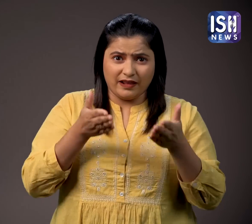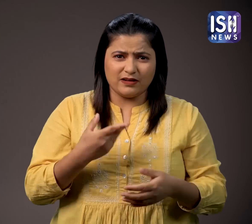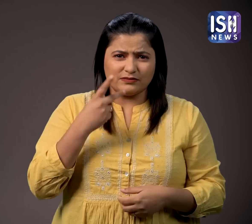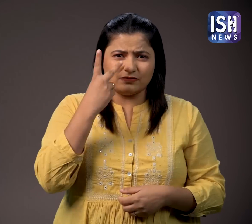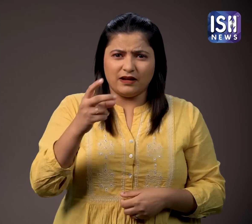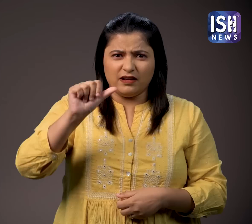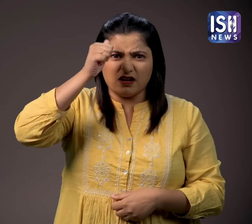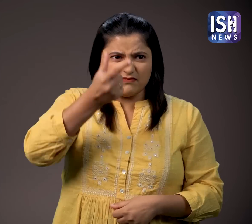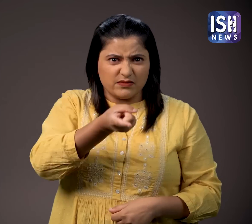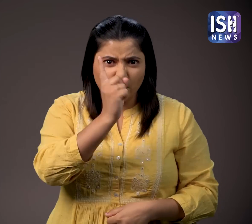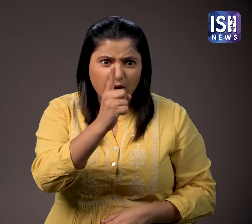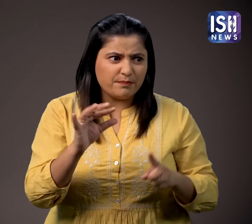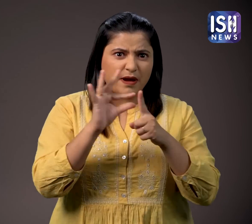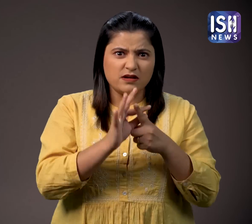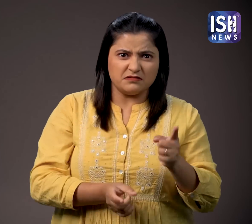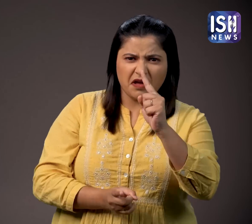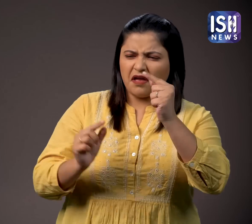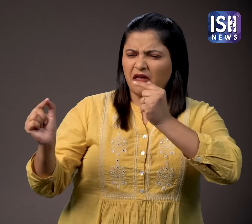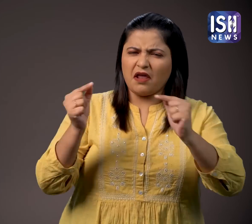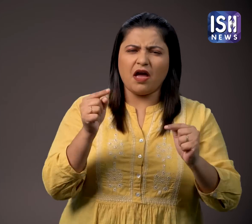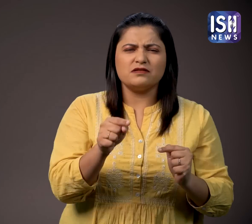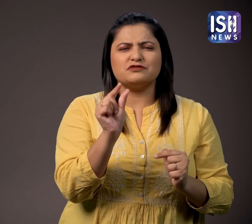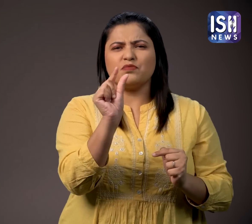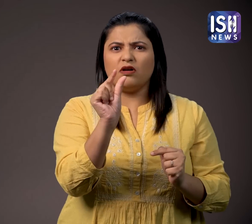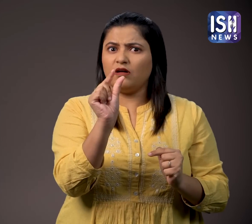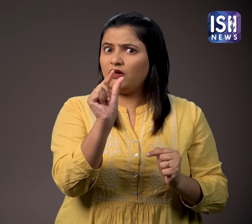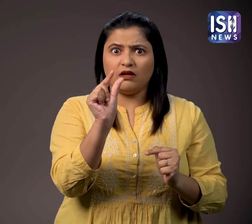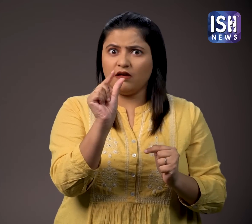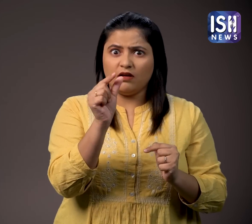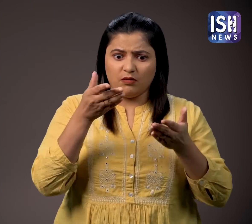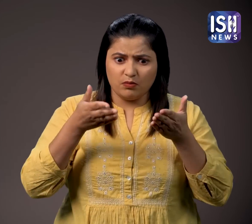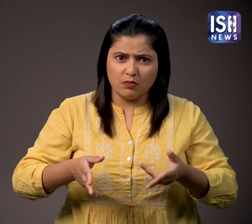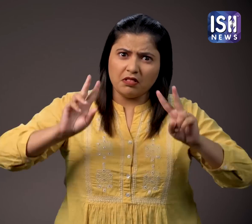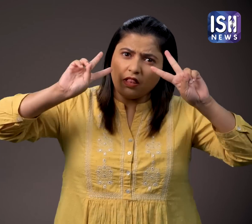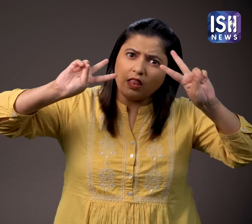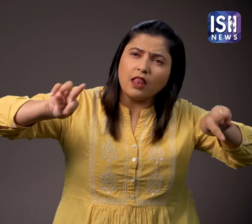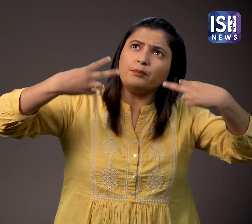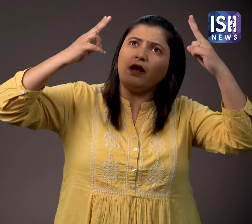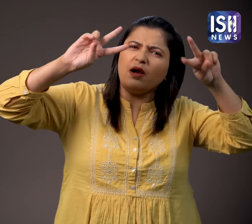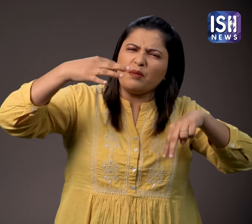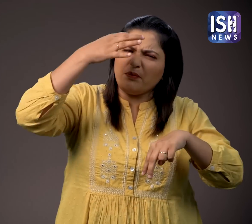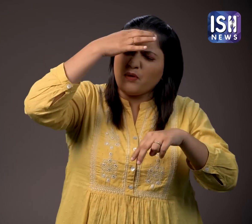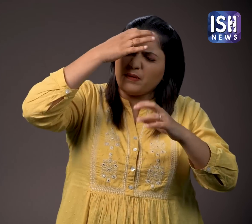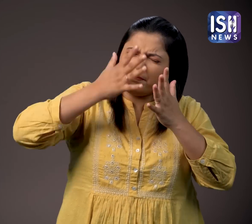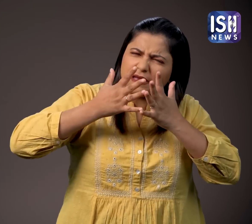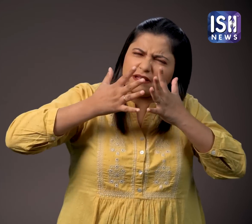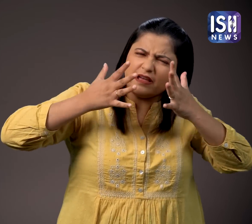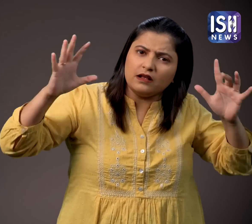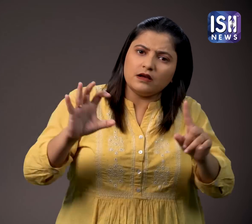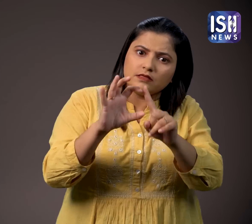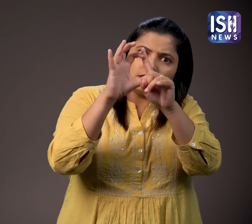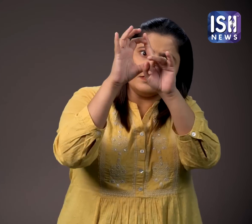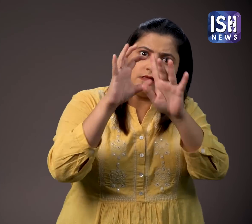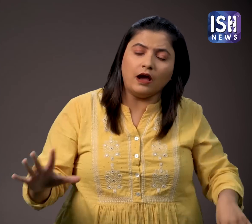The tension between India and Pakistan is not just threats given to each other, but a lot more dangerous than that.